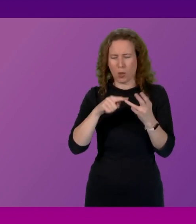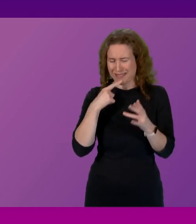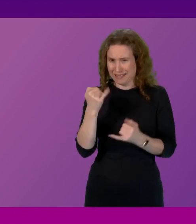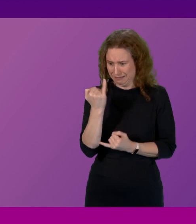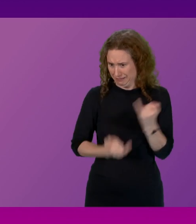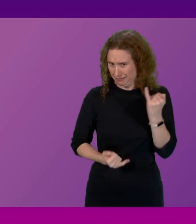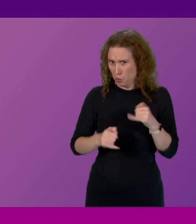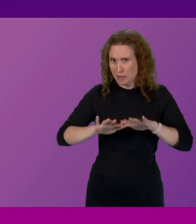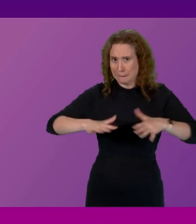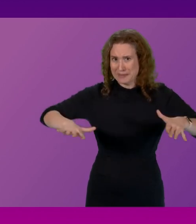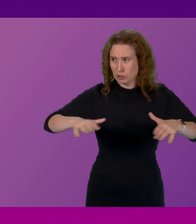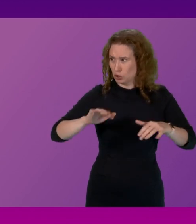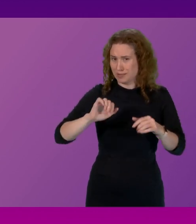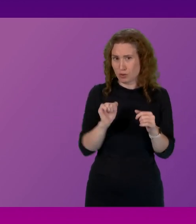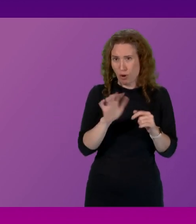beach in Scotland.